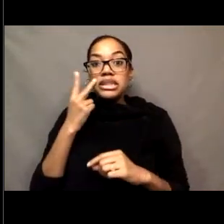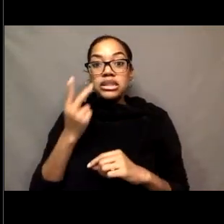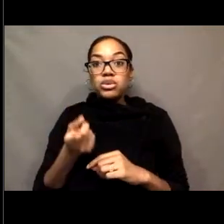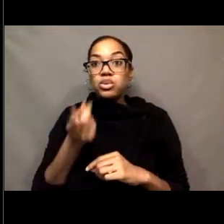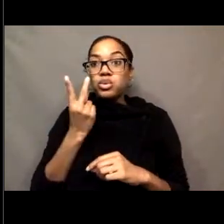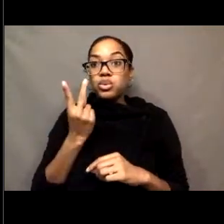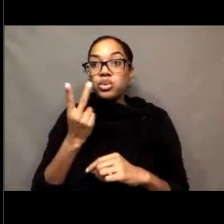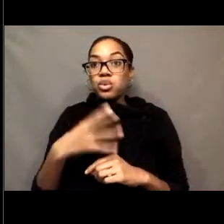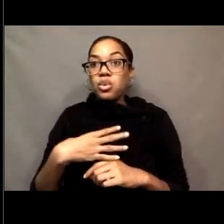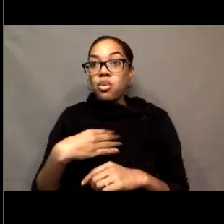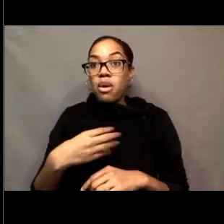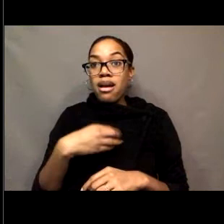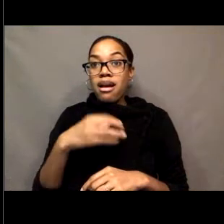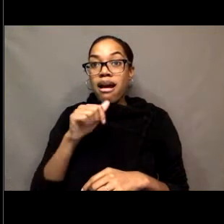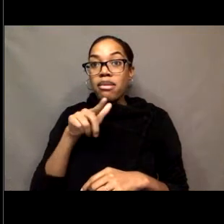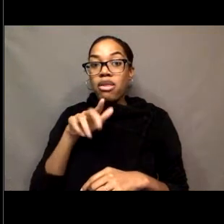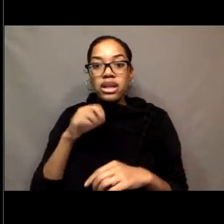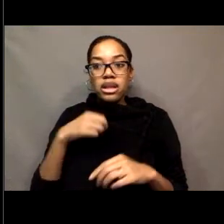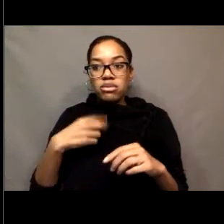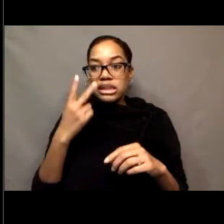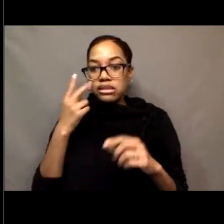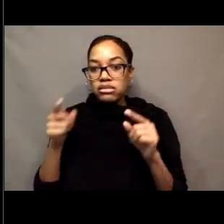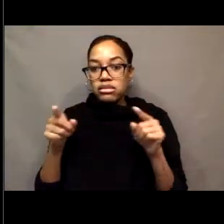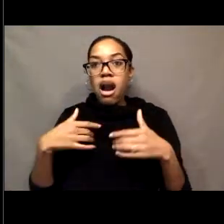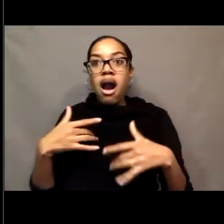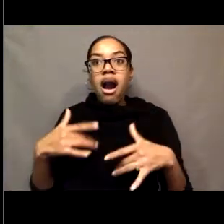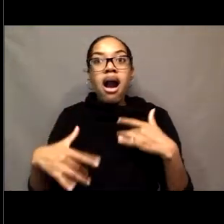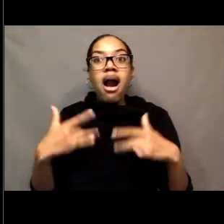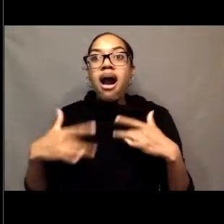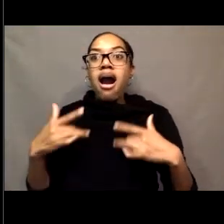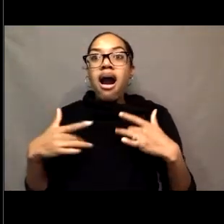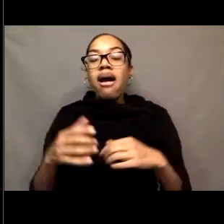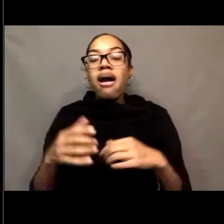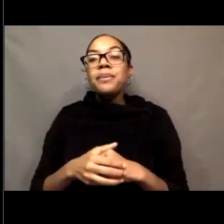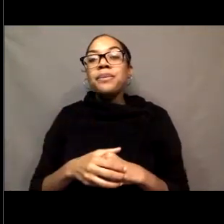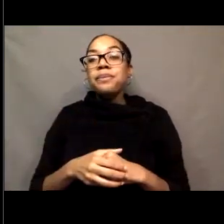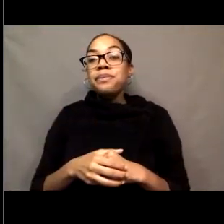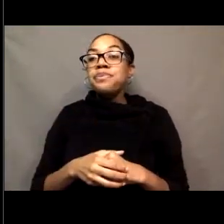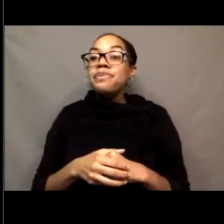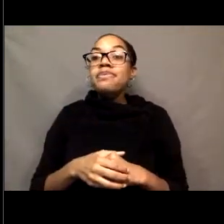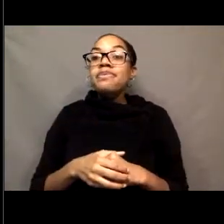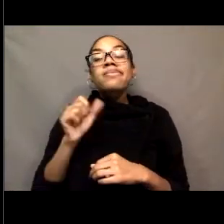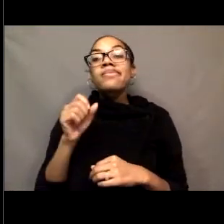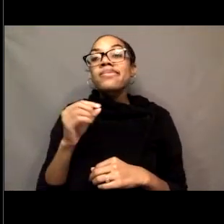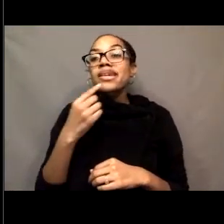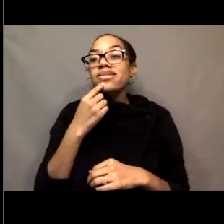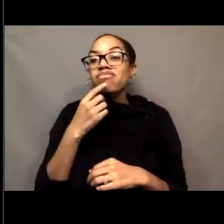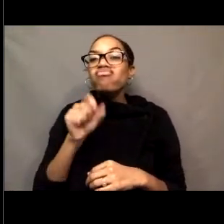it's a exciting and amazing day. So I would say that they're probably my favorite